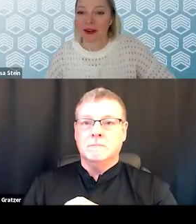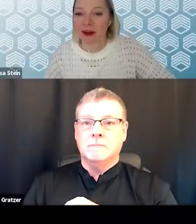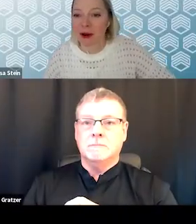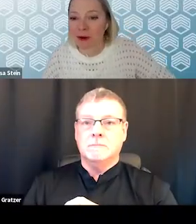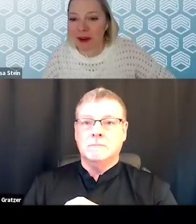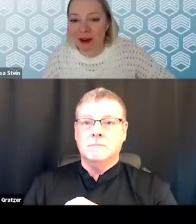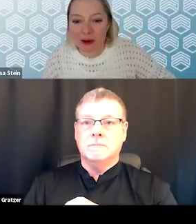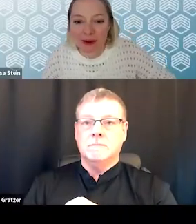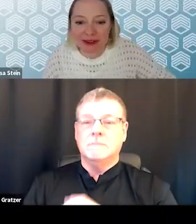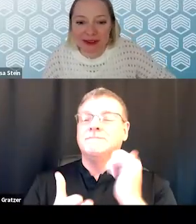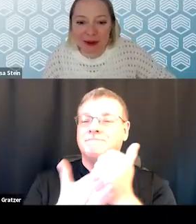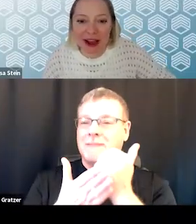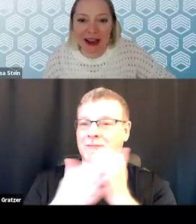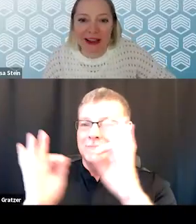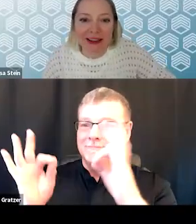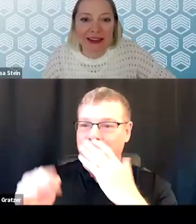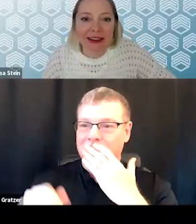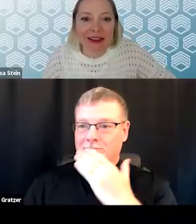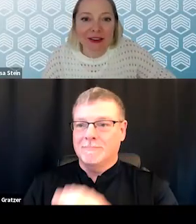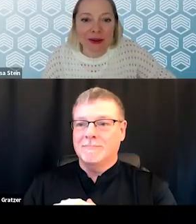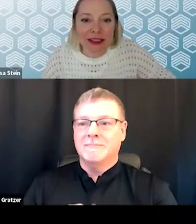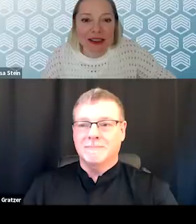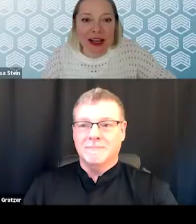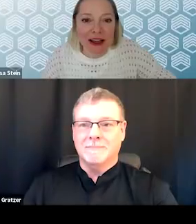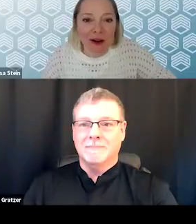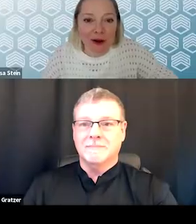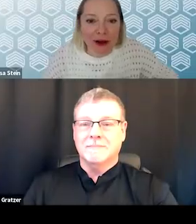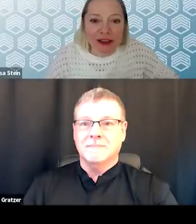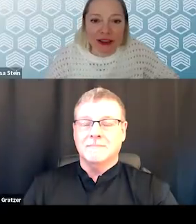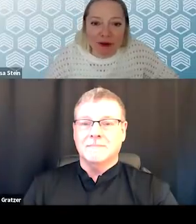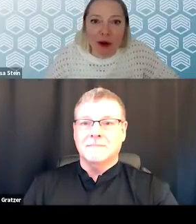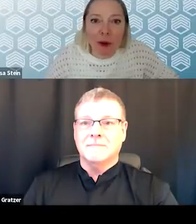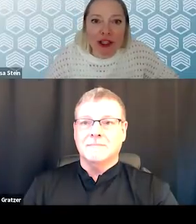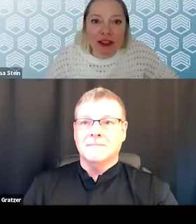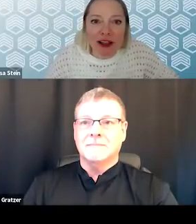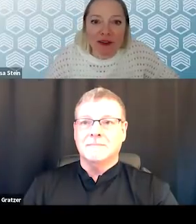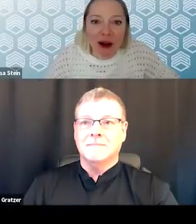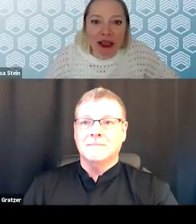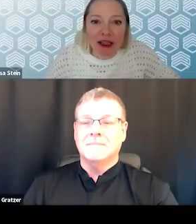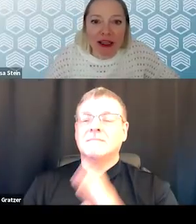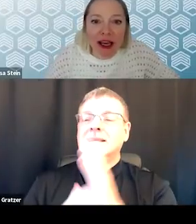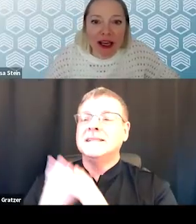Very helpful, thank you. Okay. So let's take another look at some of the questions that have come in.